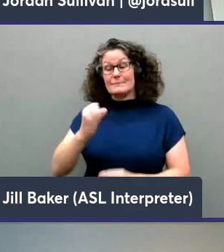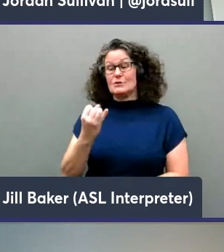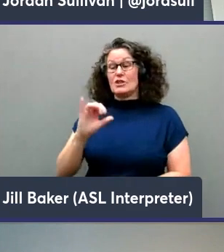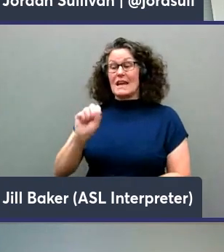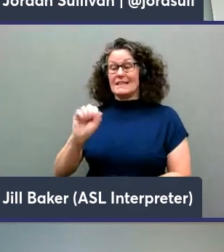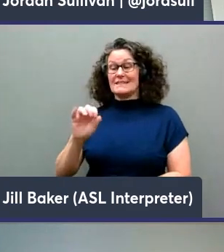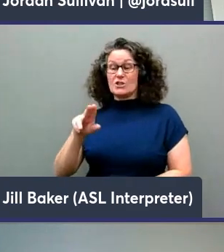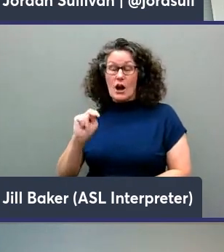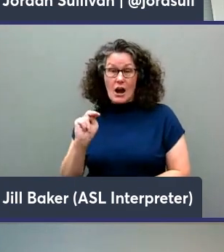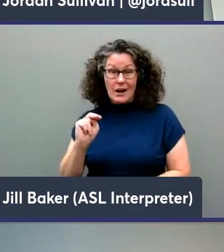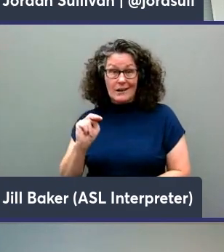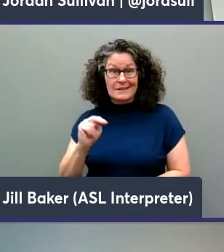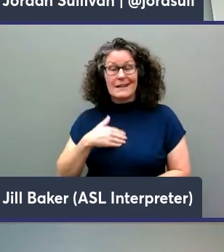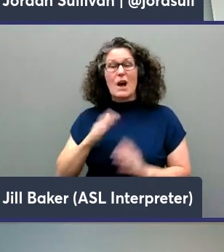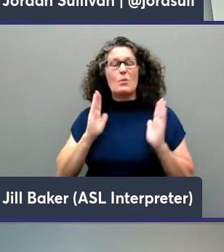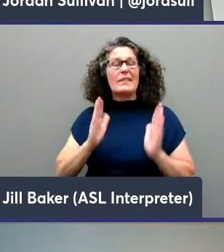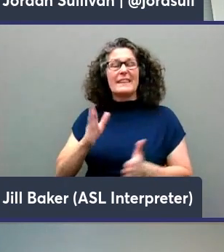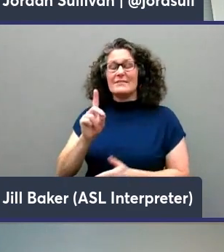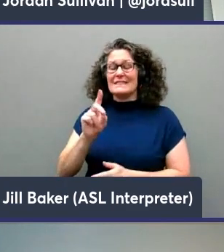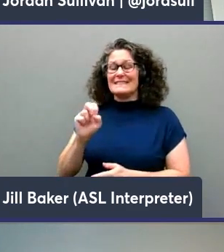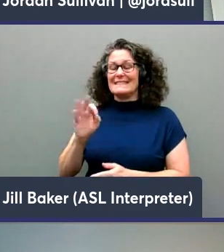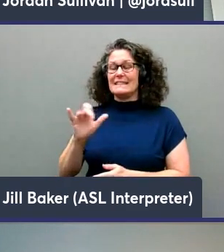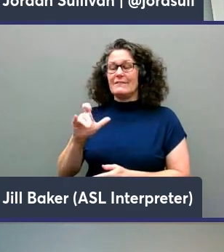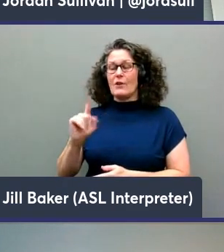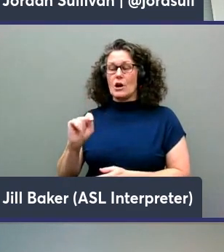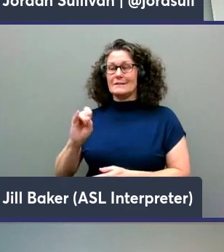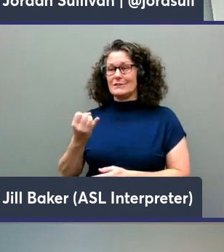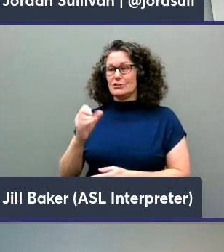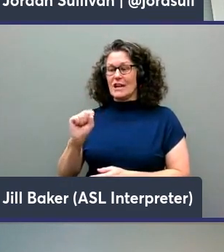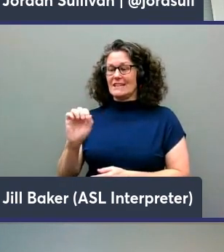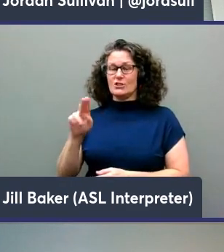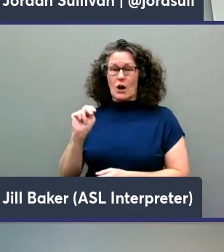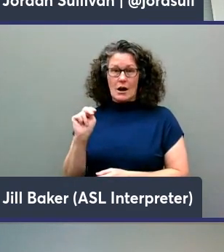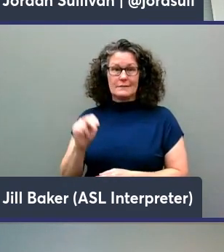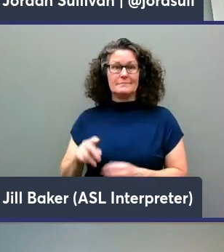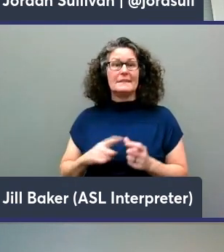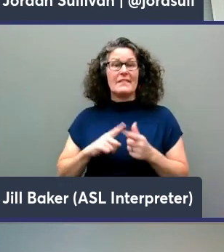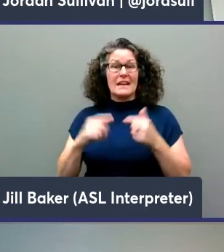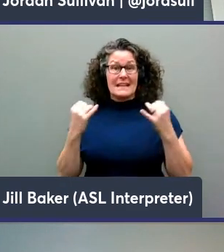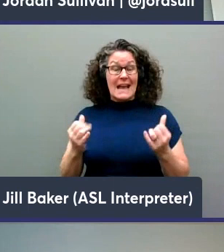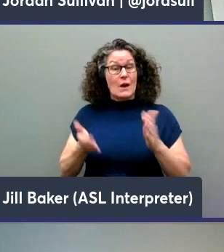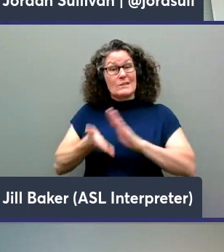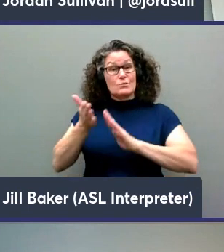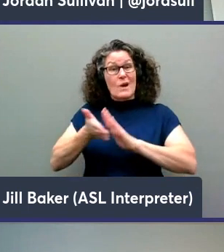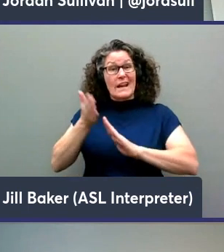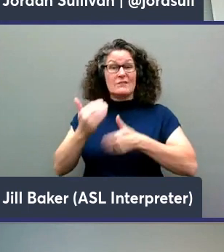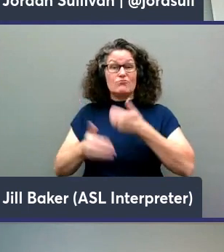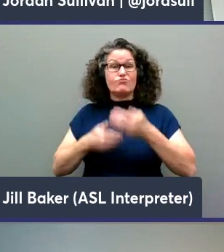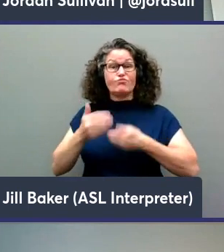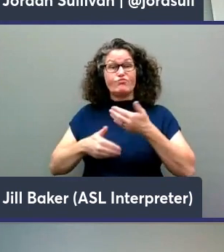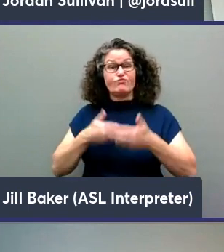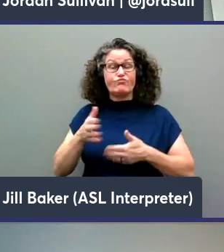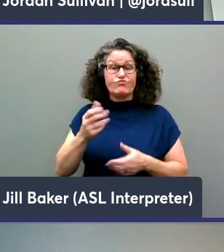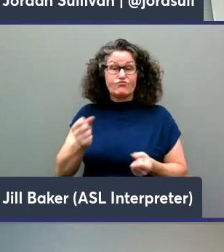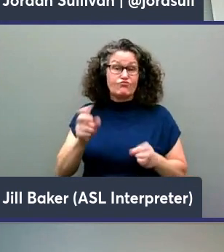I'm just gonna leave the default JSON. And now this is running, and you can see basically,